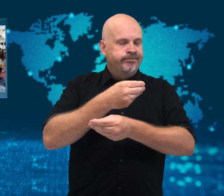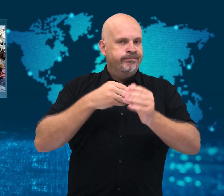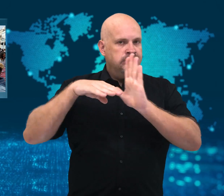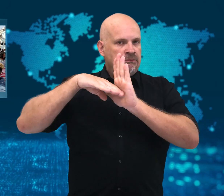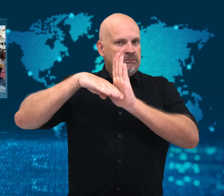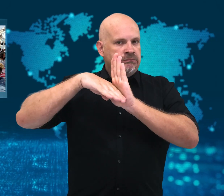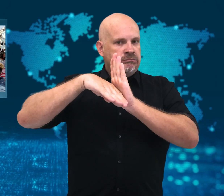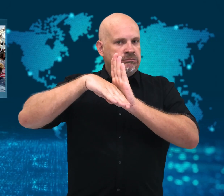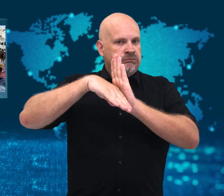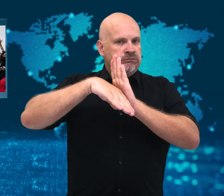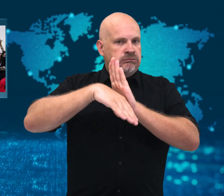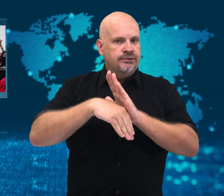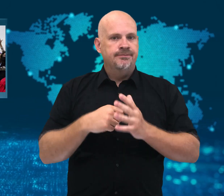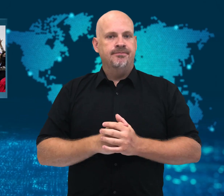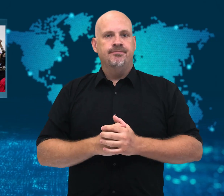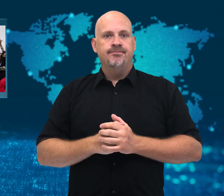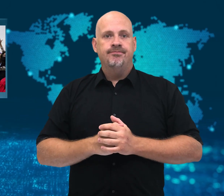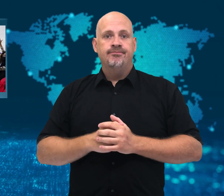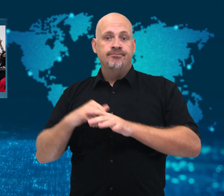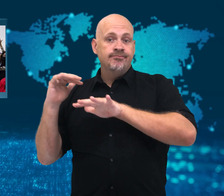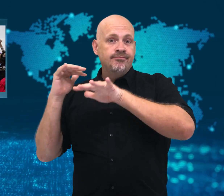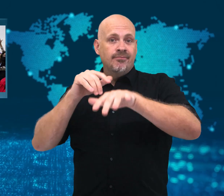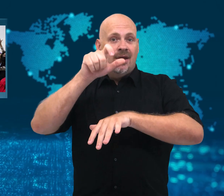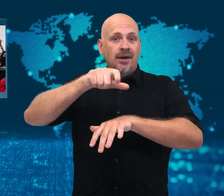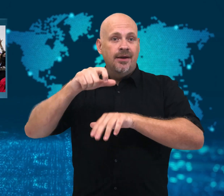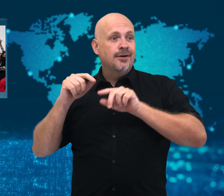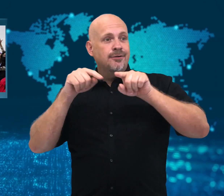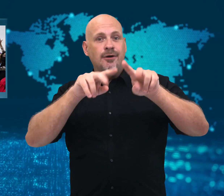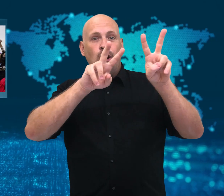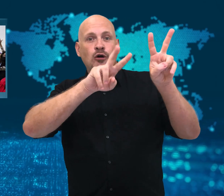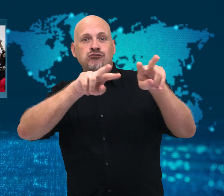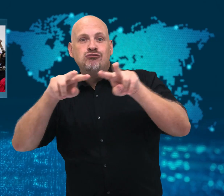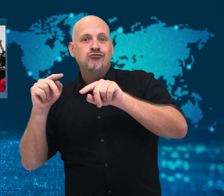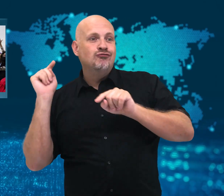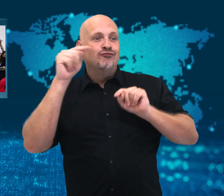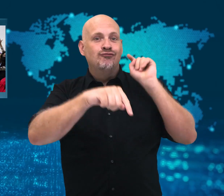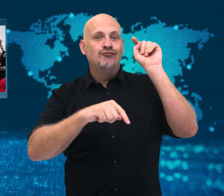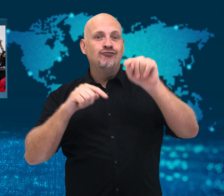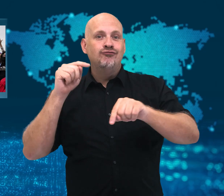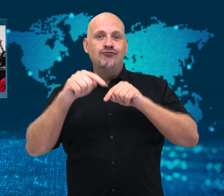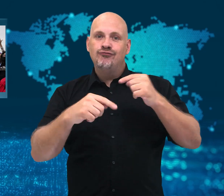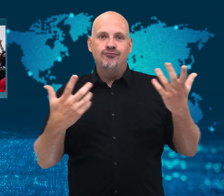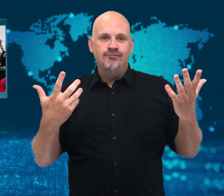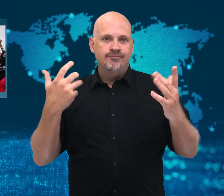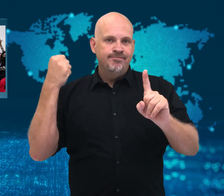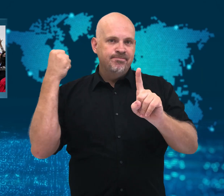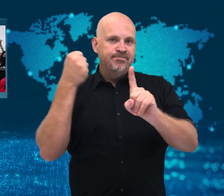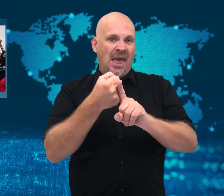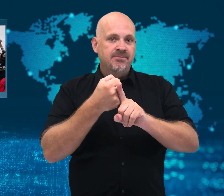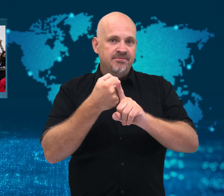Tourism has been impacted by COVID-19 restrictions,